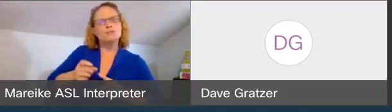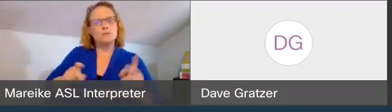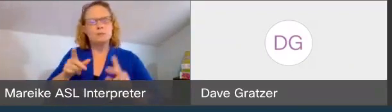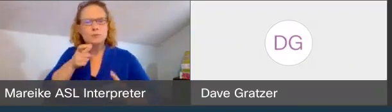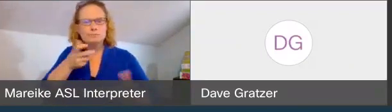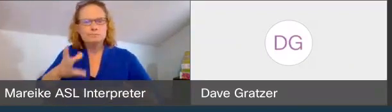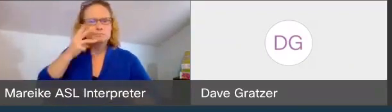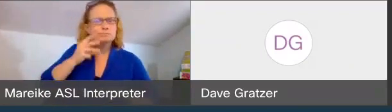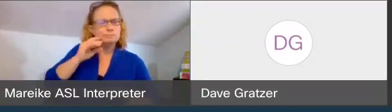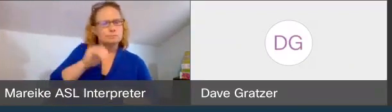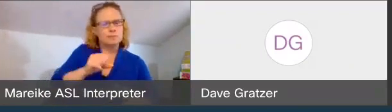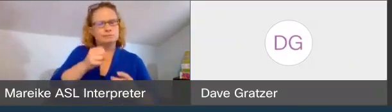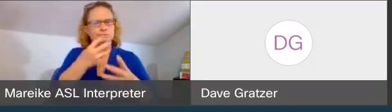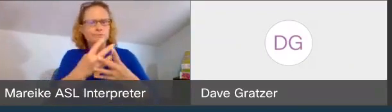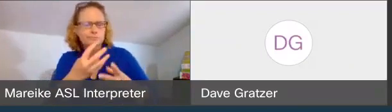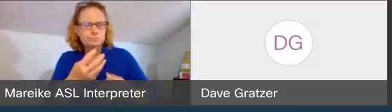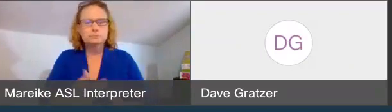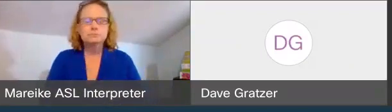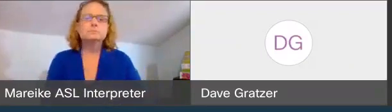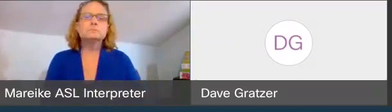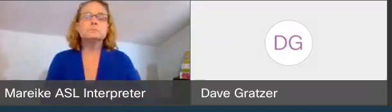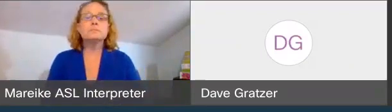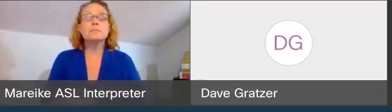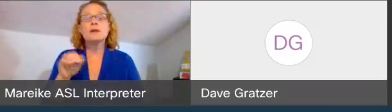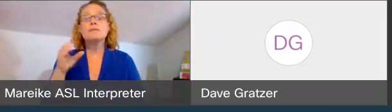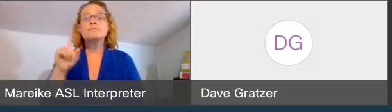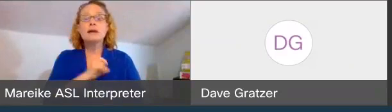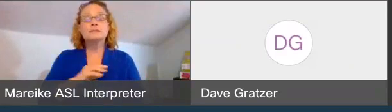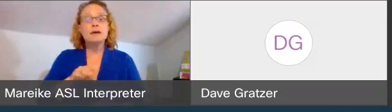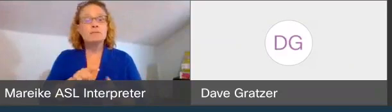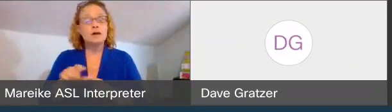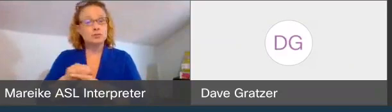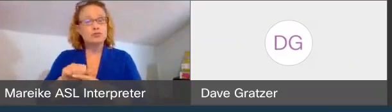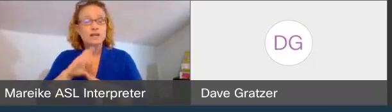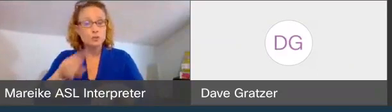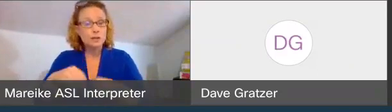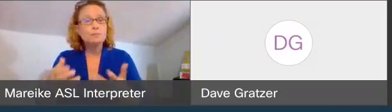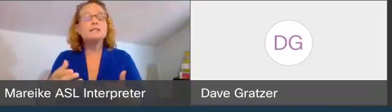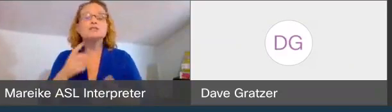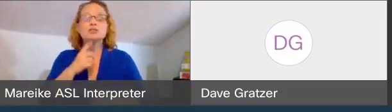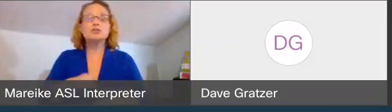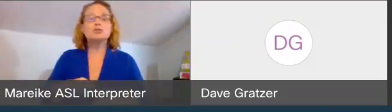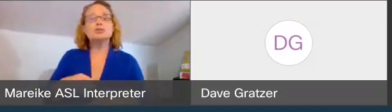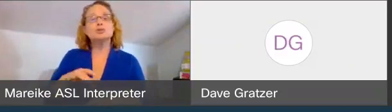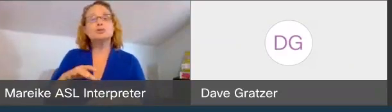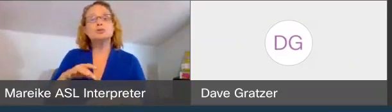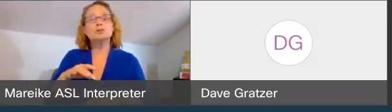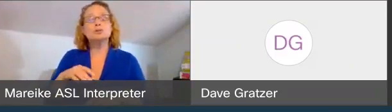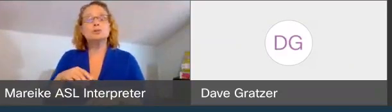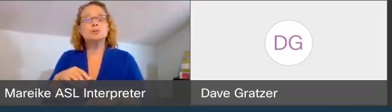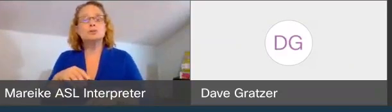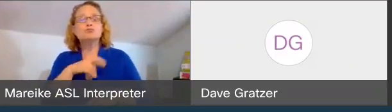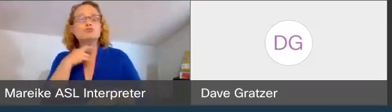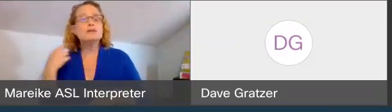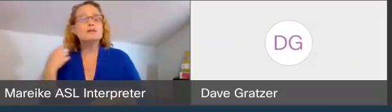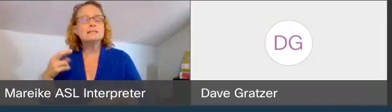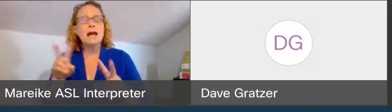system themselves. Our FACT Staff are also trained to administer to risk assessment measures. Right